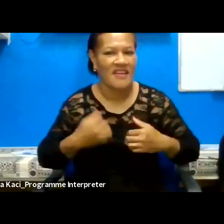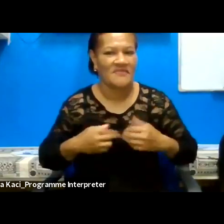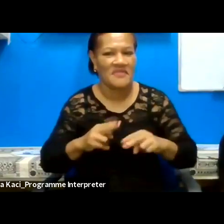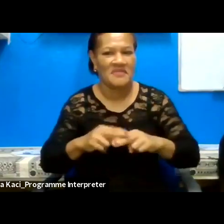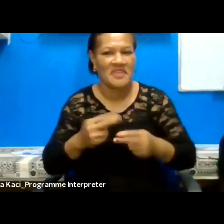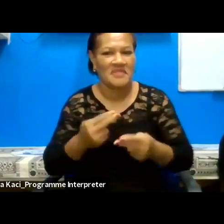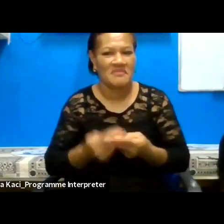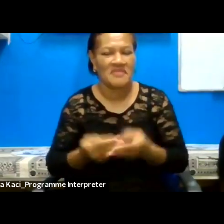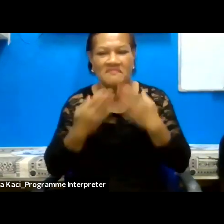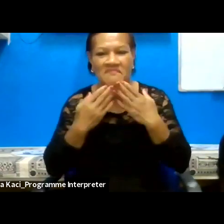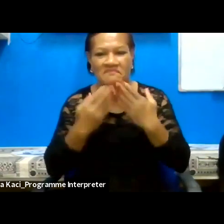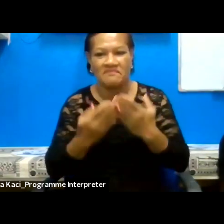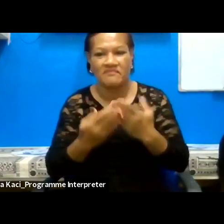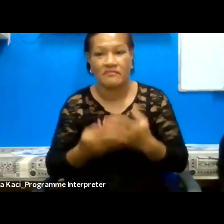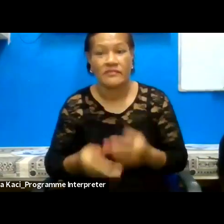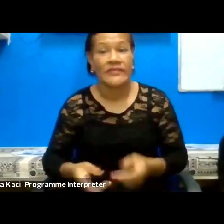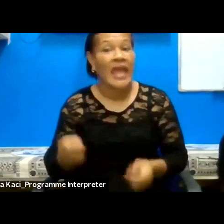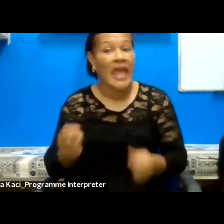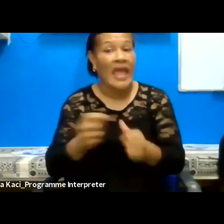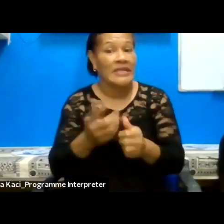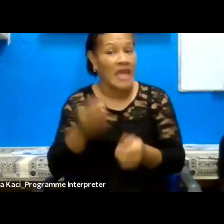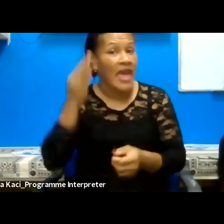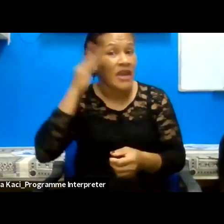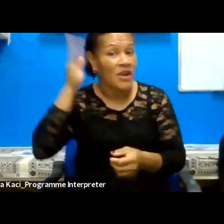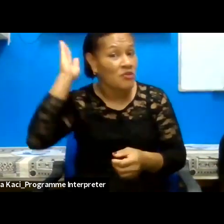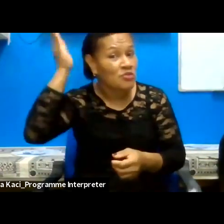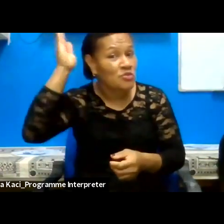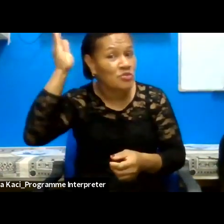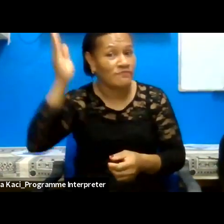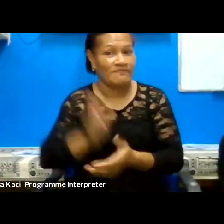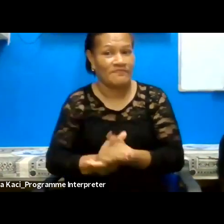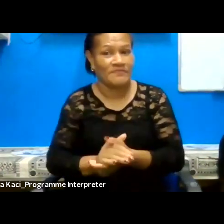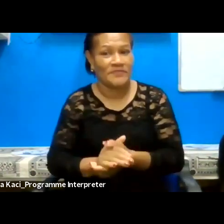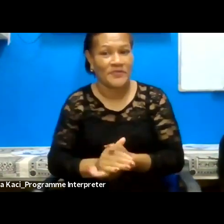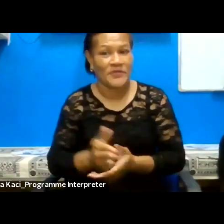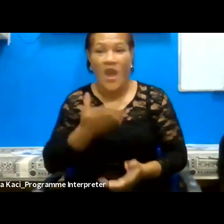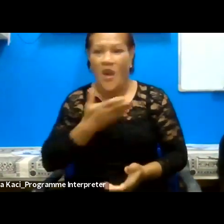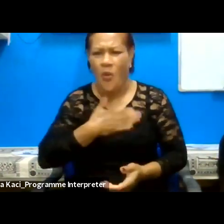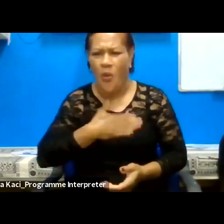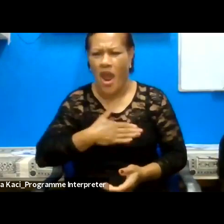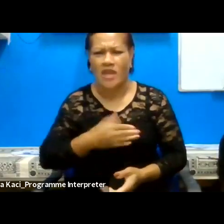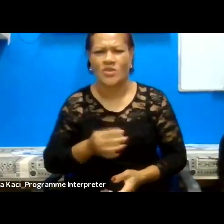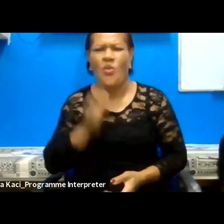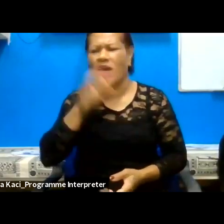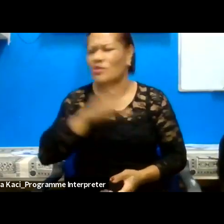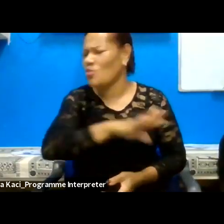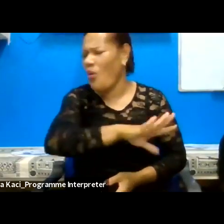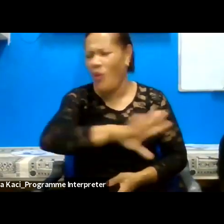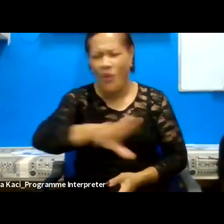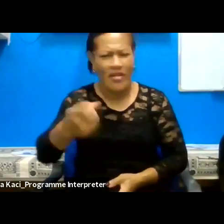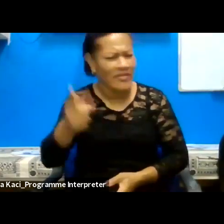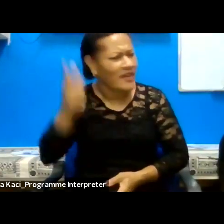Thank you. That was lovely. Anyway, if you have any questions for us this morning,